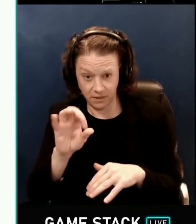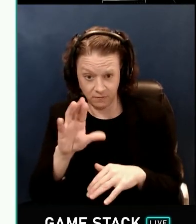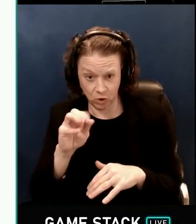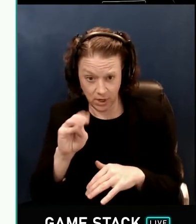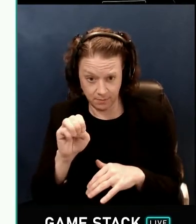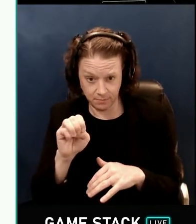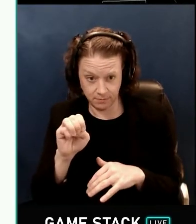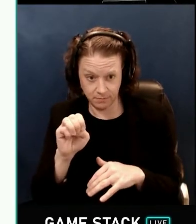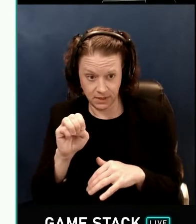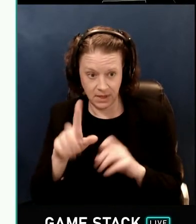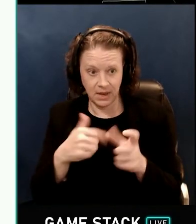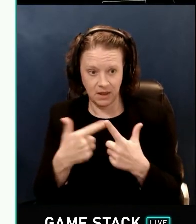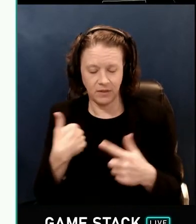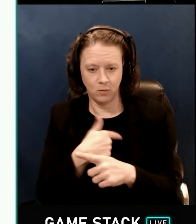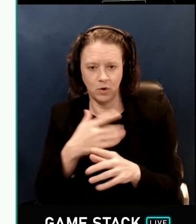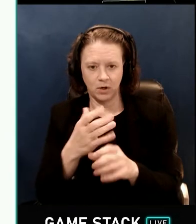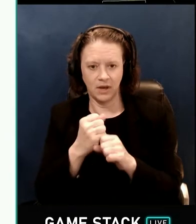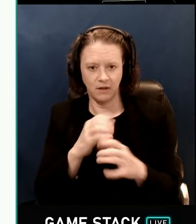And then we're getting the relevant data out of it.